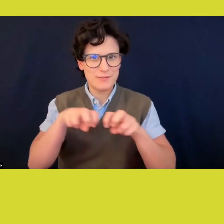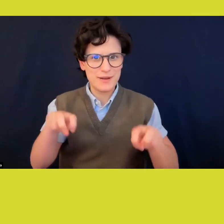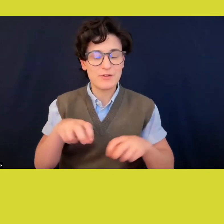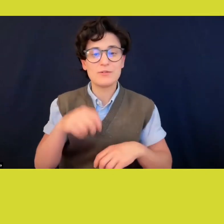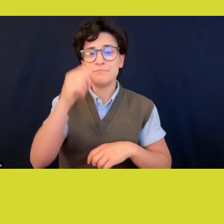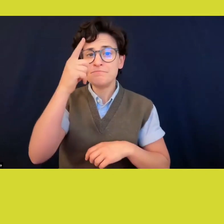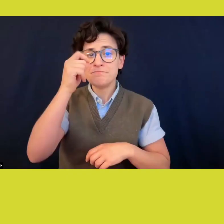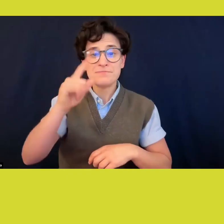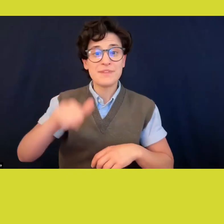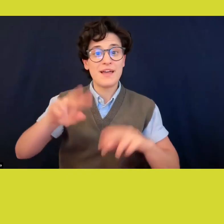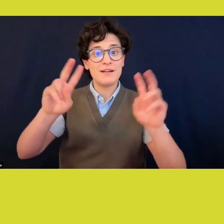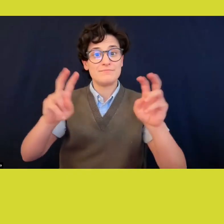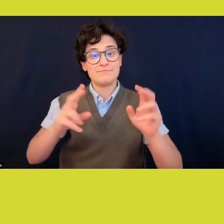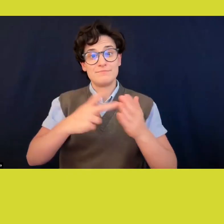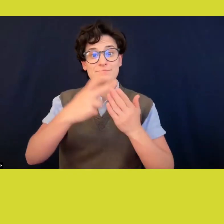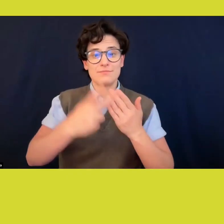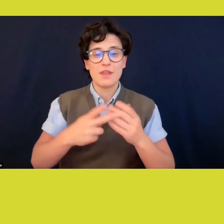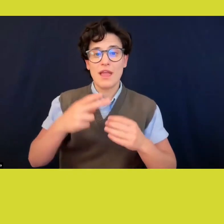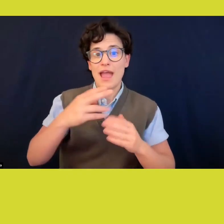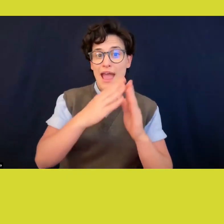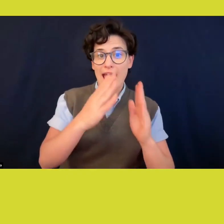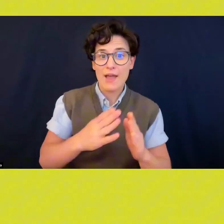in response to homelessness